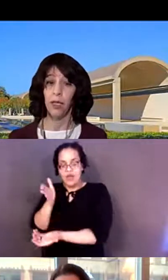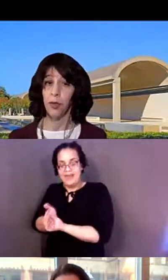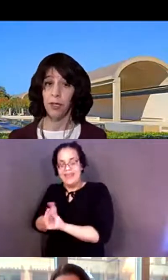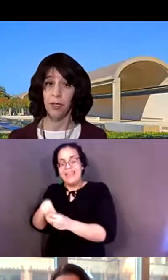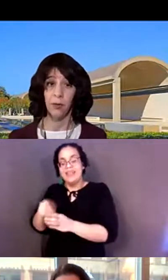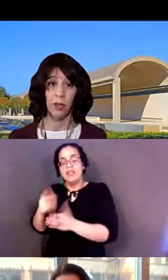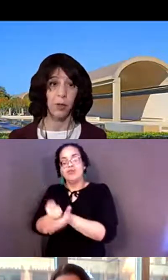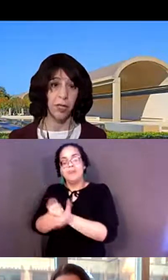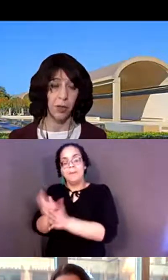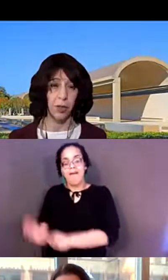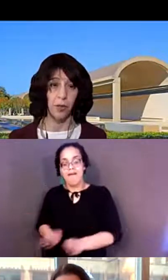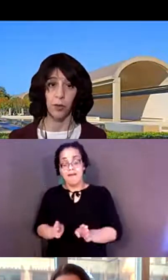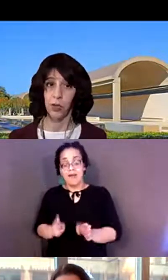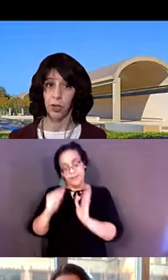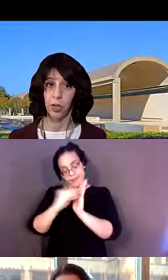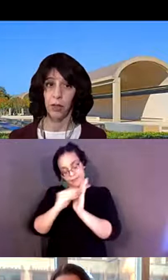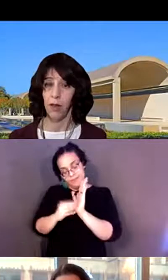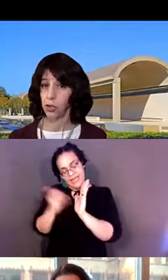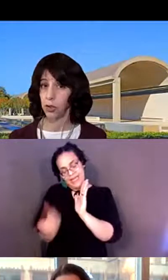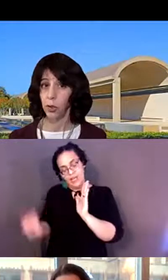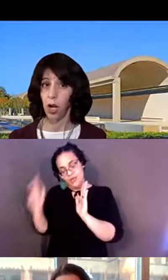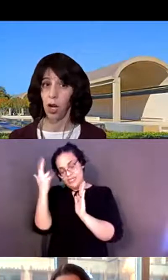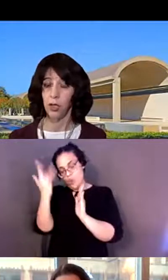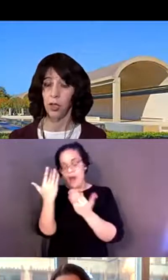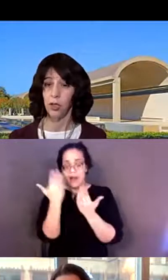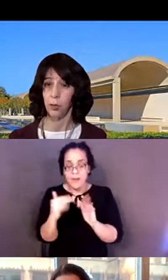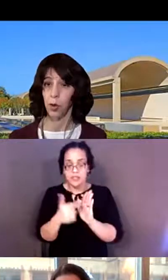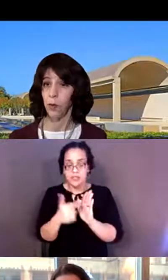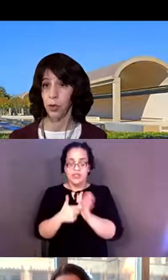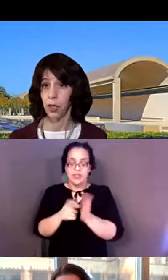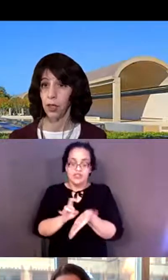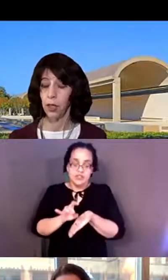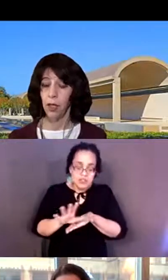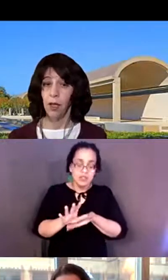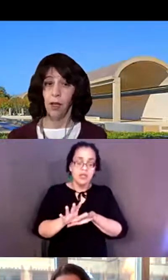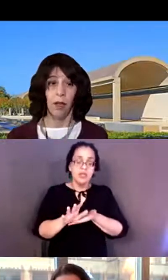reasons for limitation, restriction,